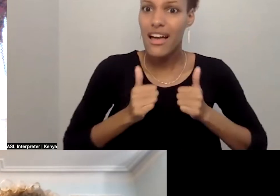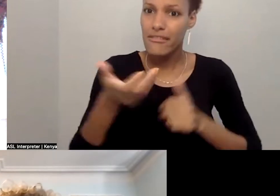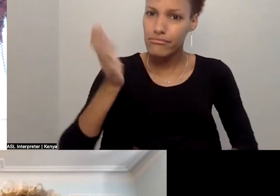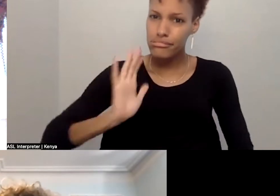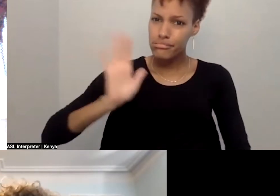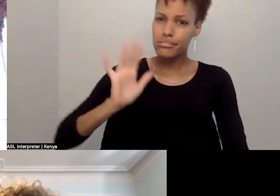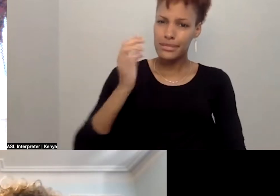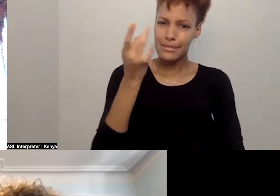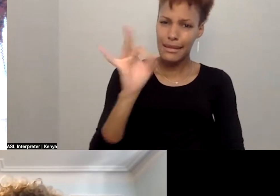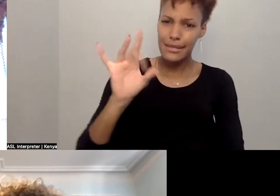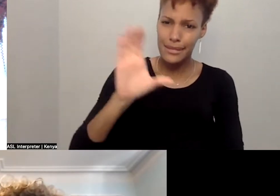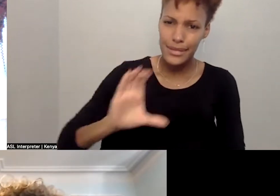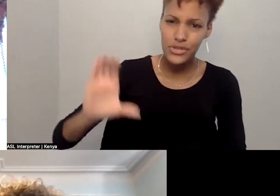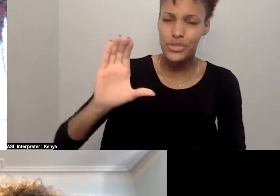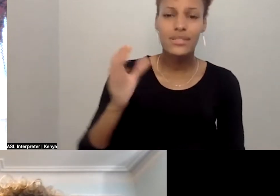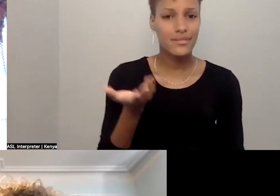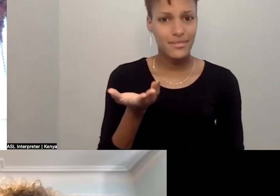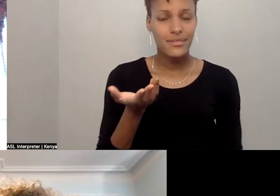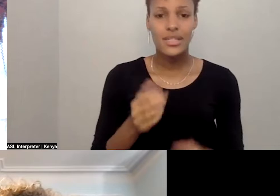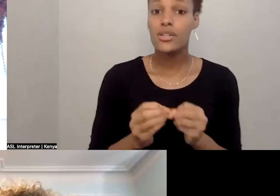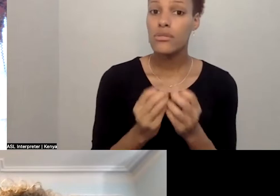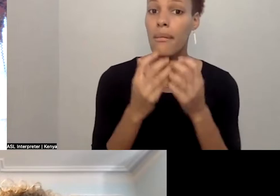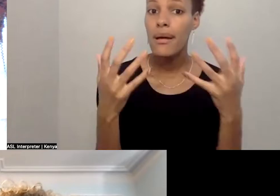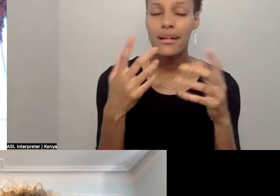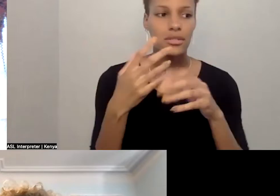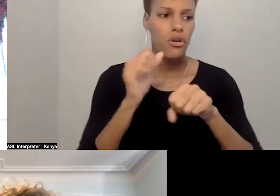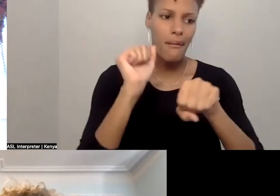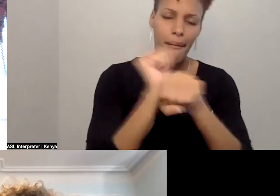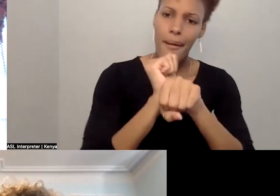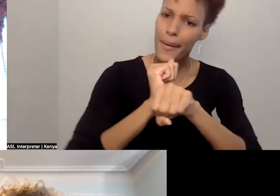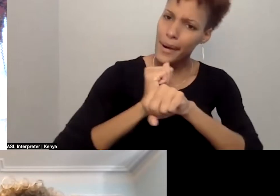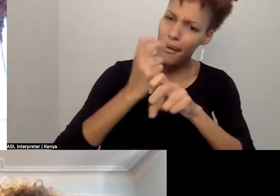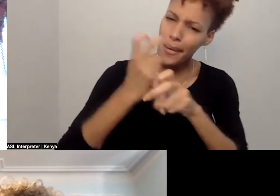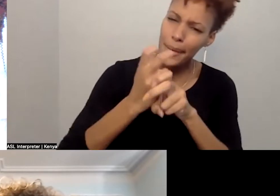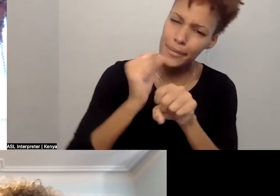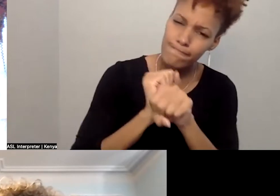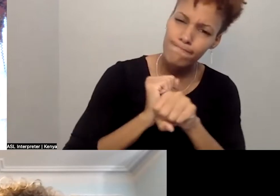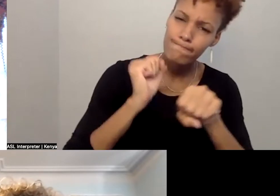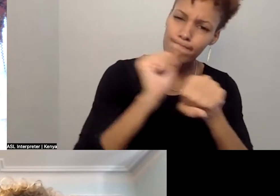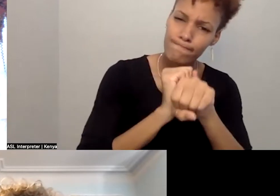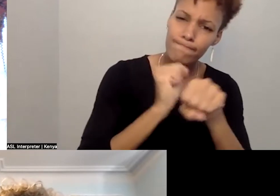and there was so much hard labor to do in the 18th century - not excusing slavery,